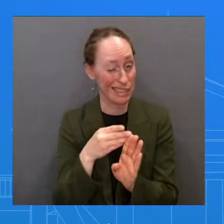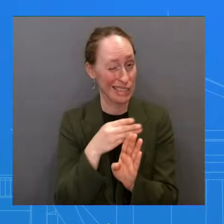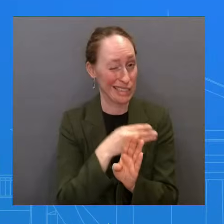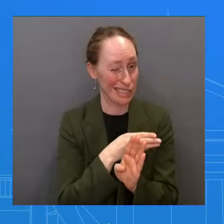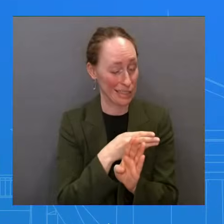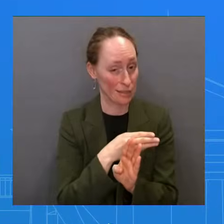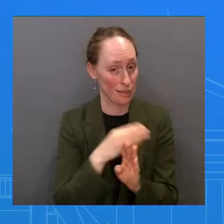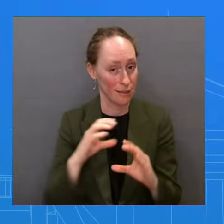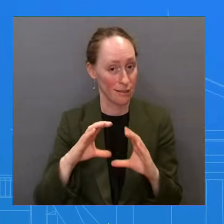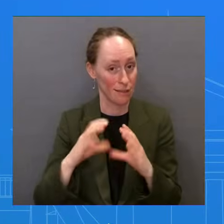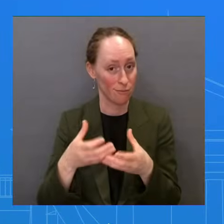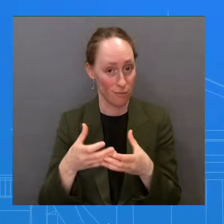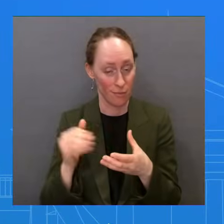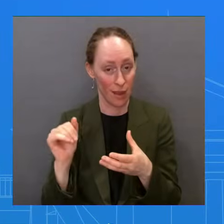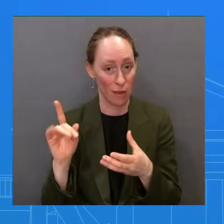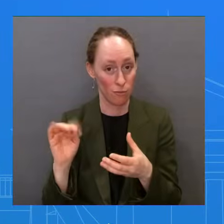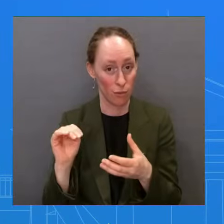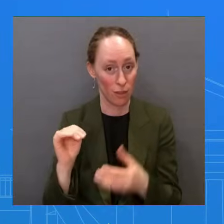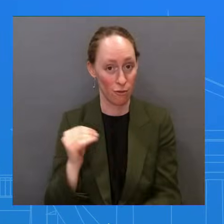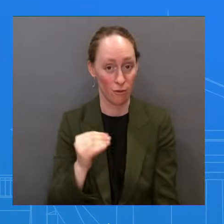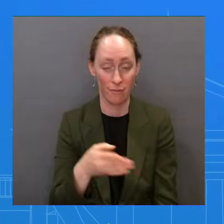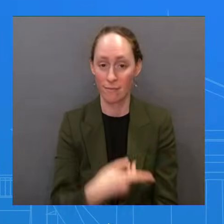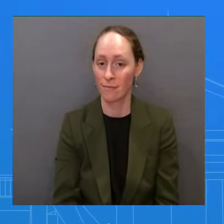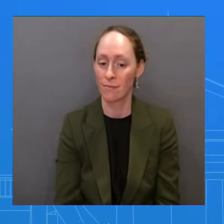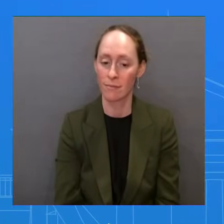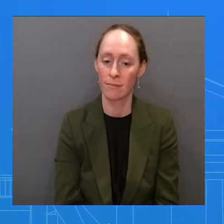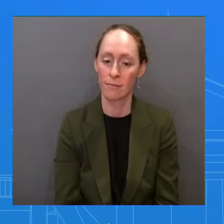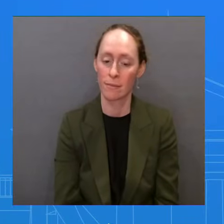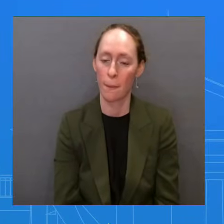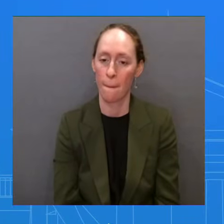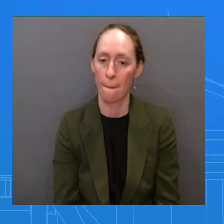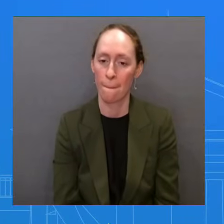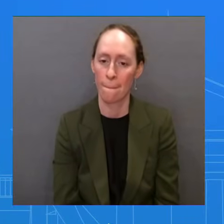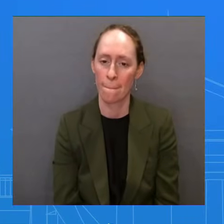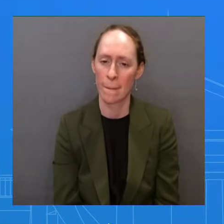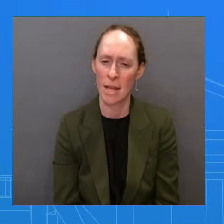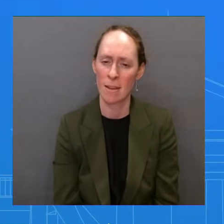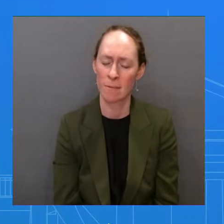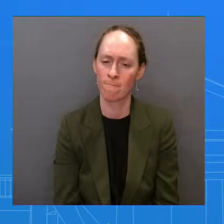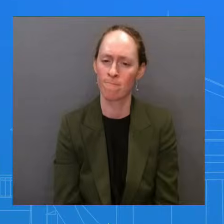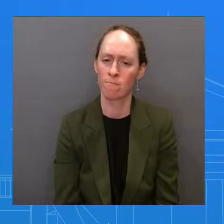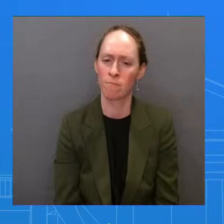The Press: And one more, if I may, and apologies if you sort of answered it in an earlier question. But is the administration playing any role